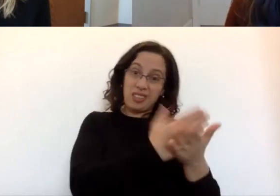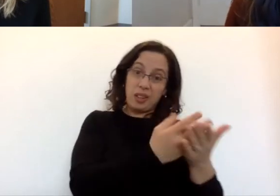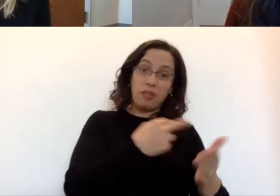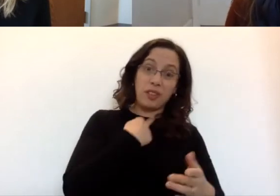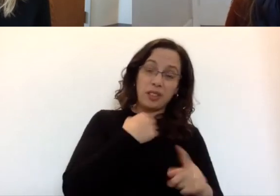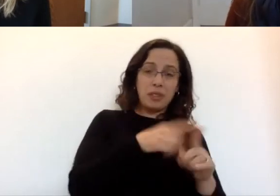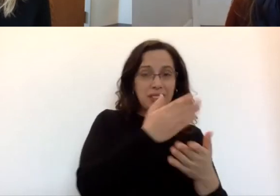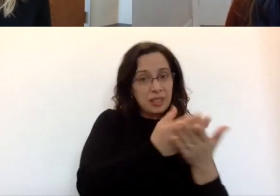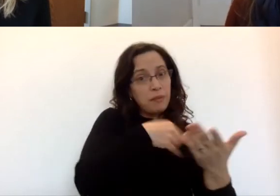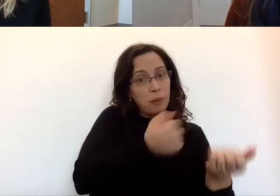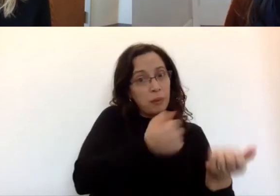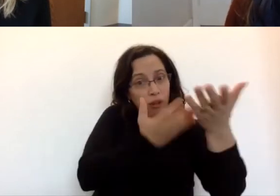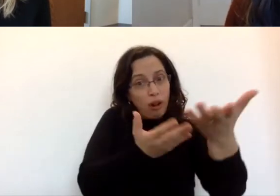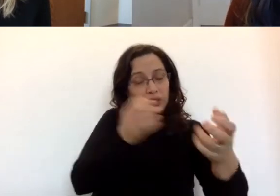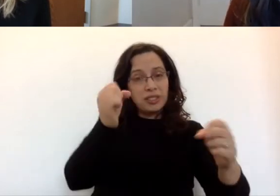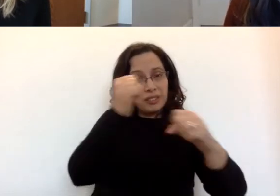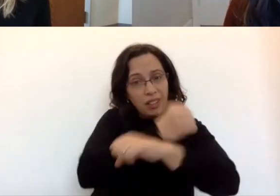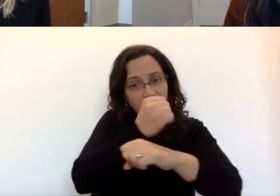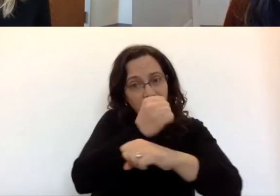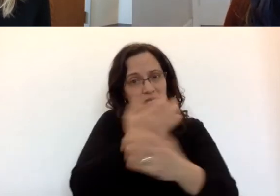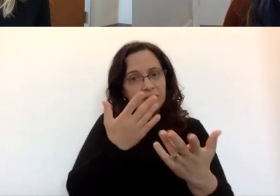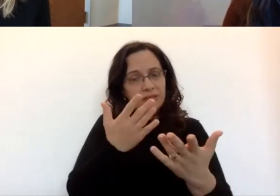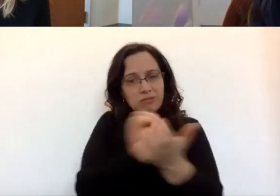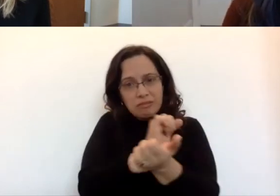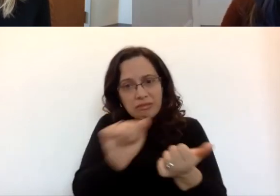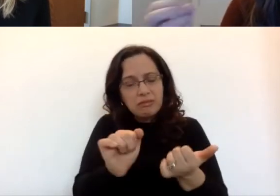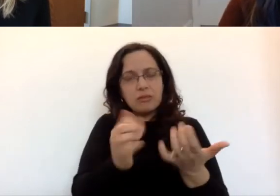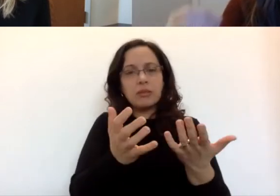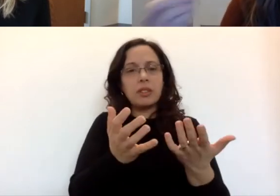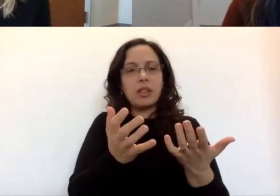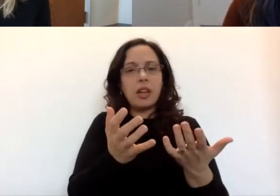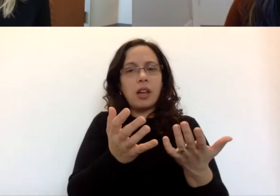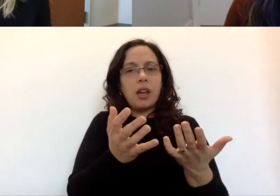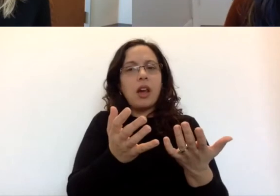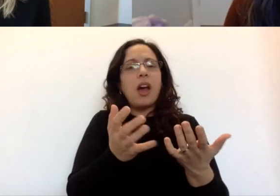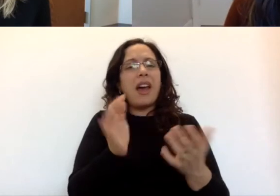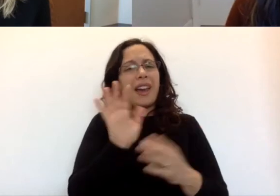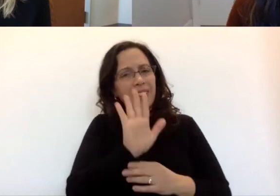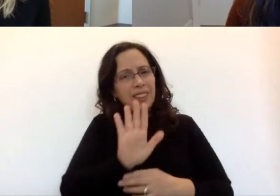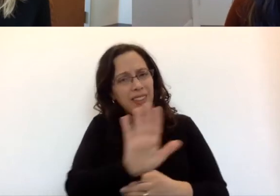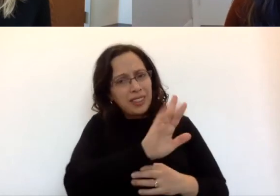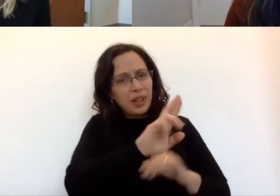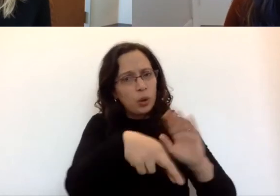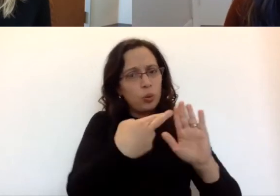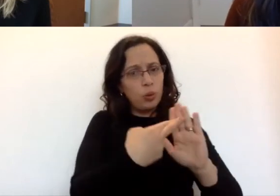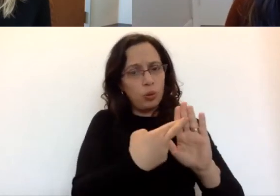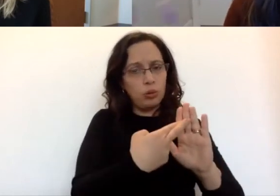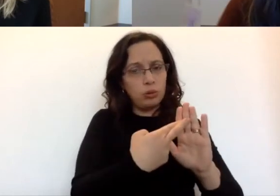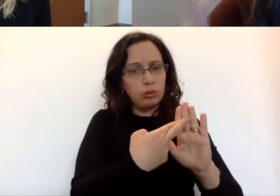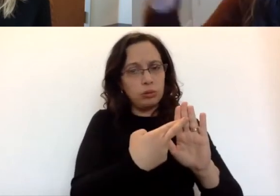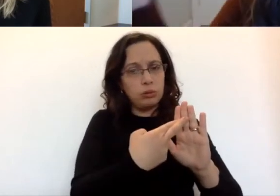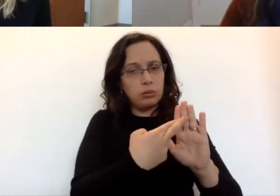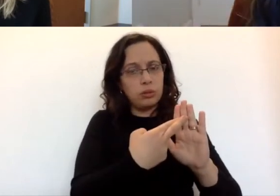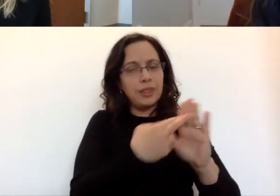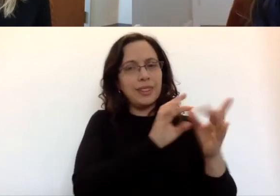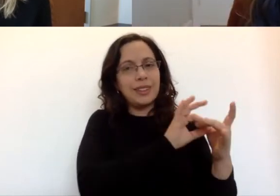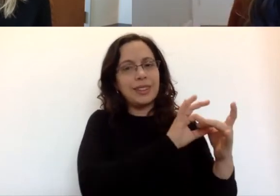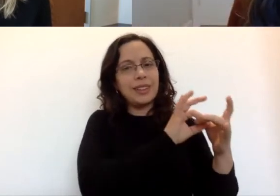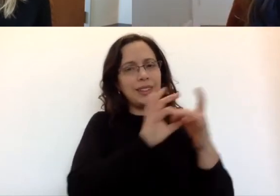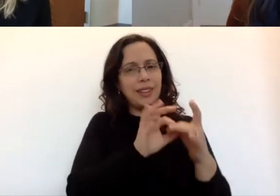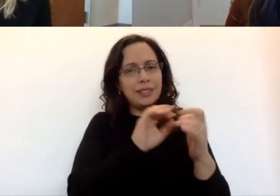of this violence um and the role that they played uh relative to all these outside forces.